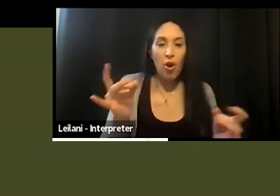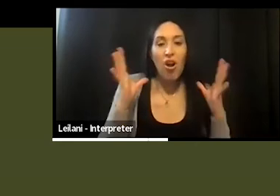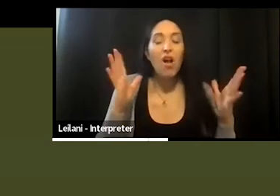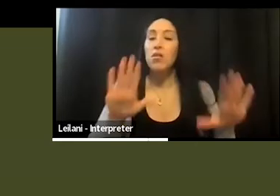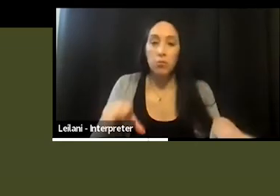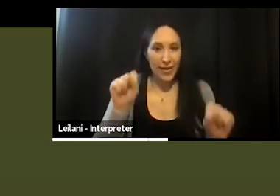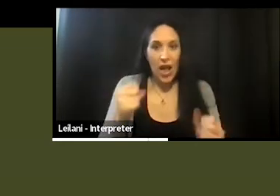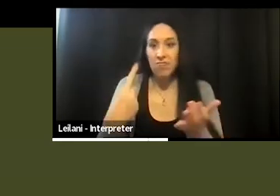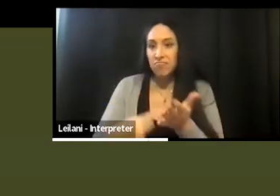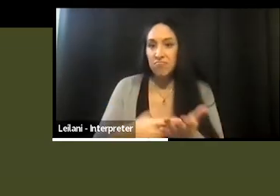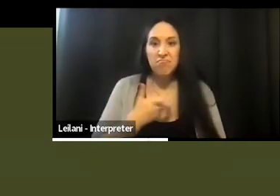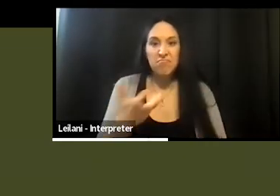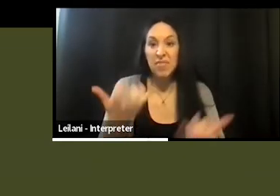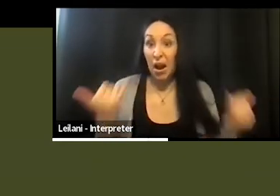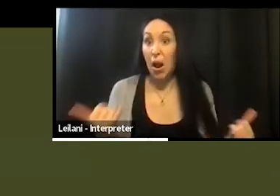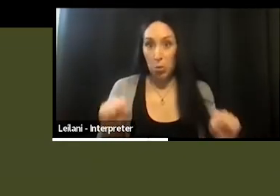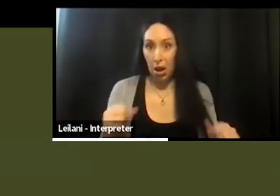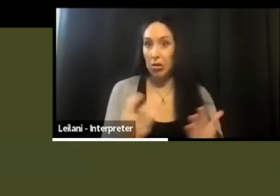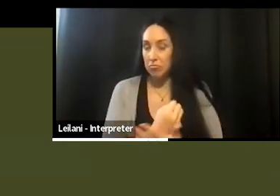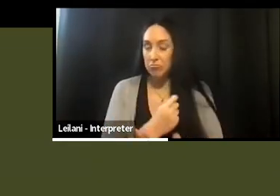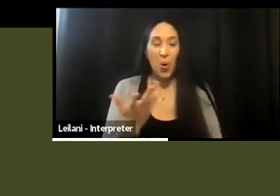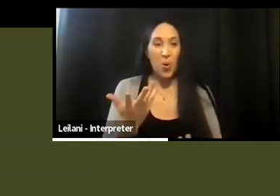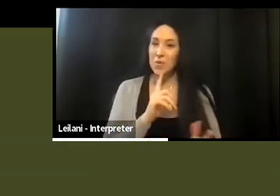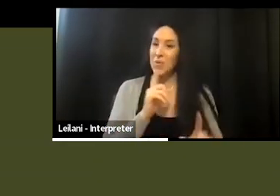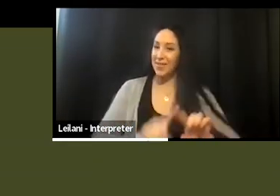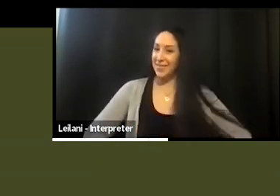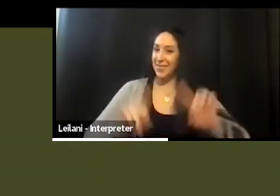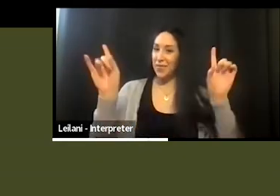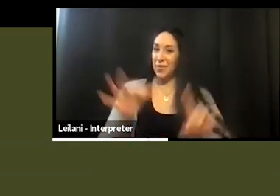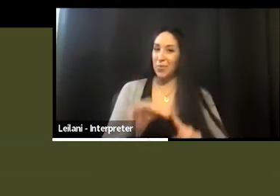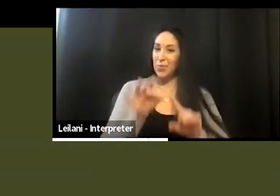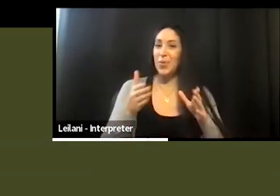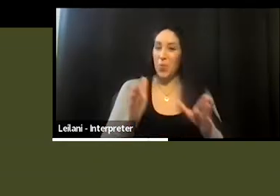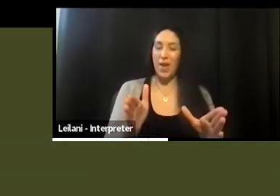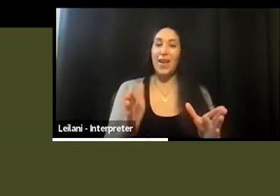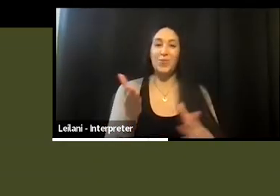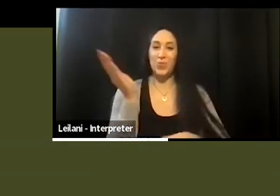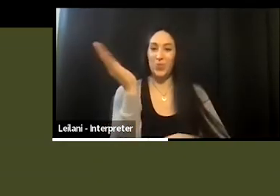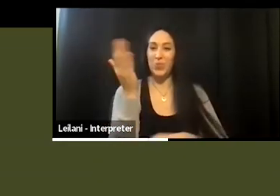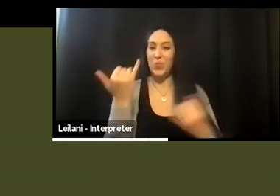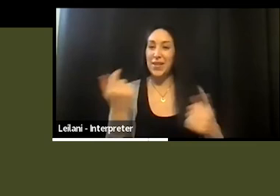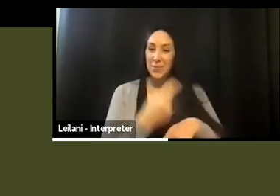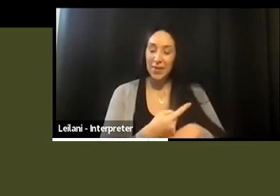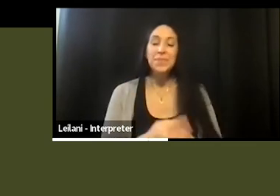very unique way to present our topic today. So now let's begin.